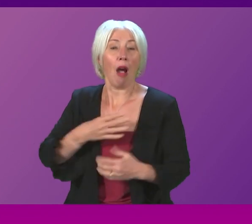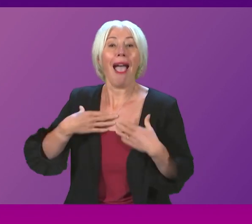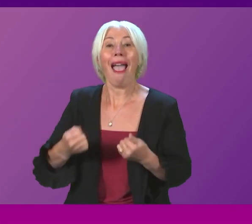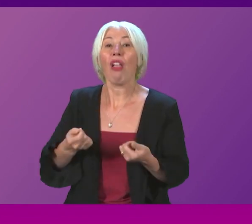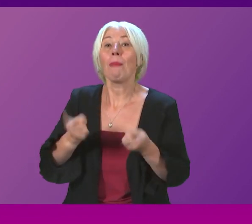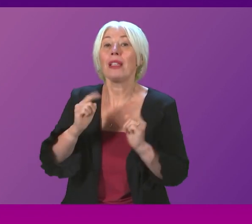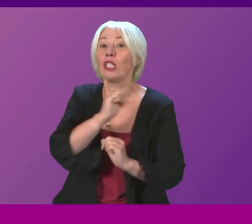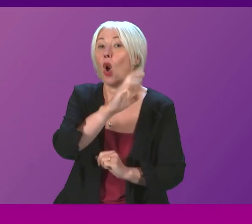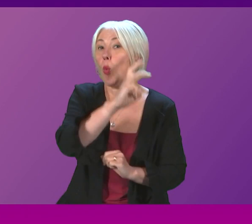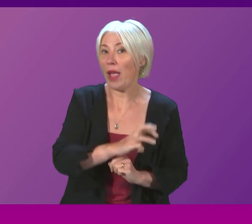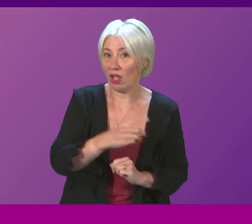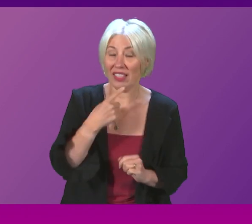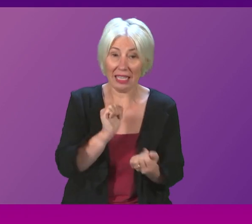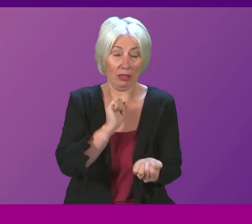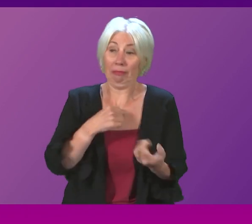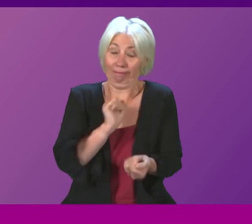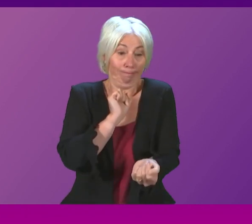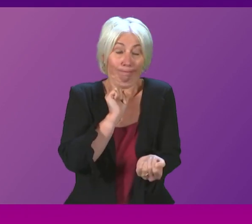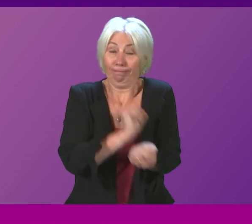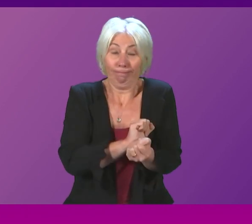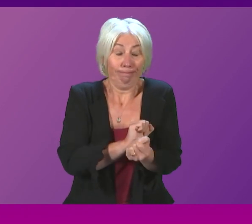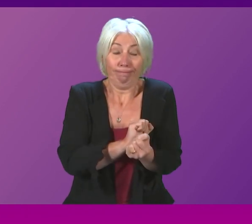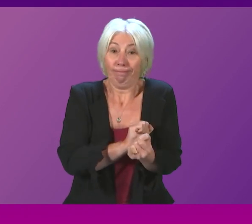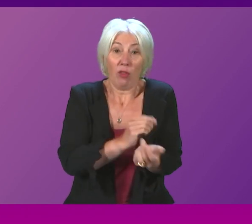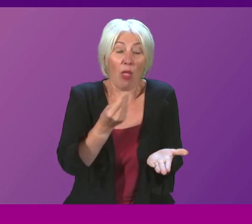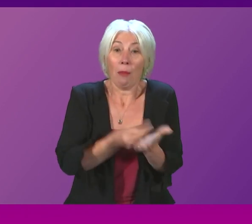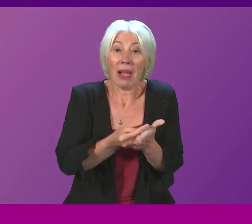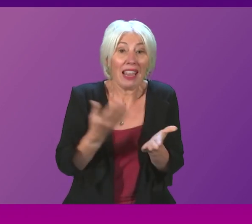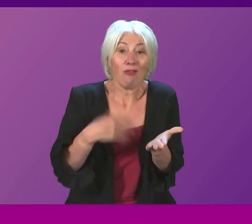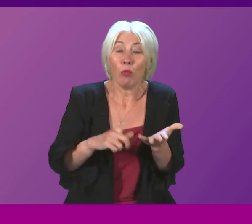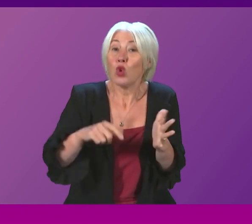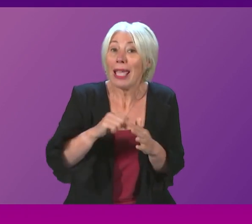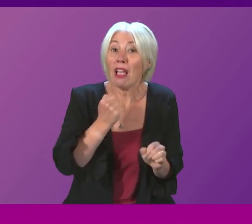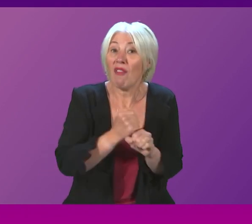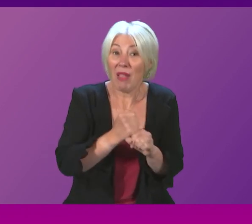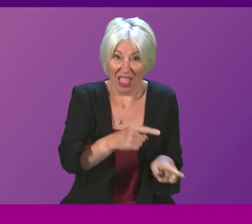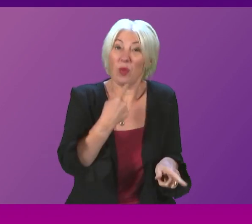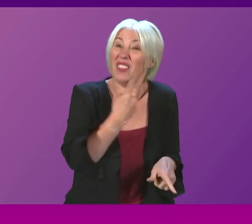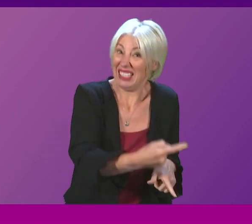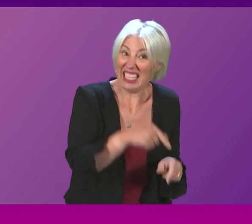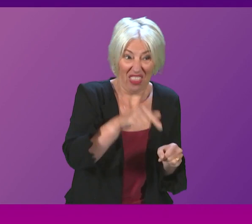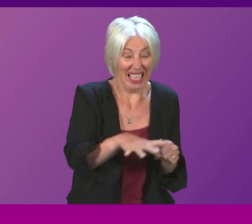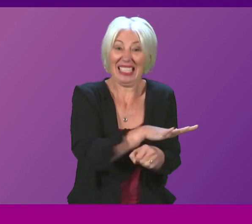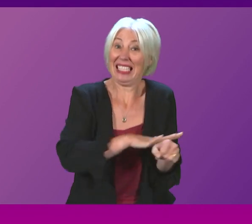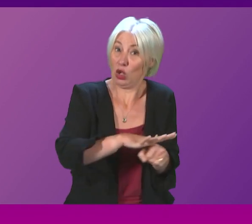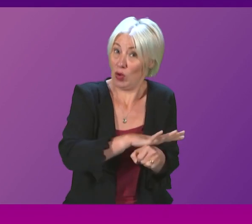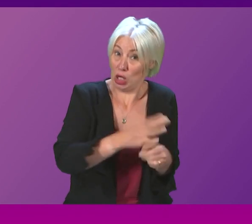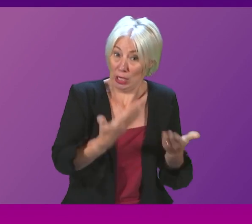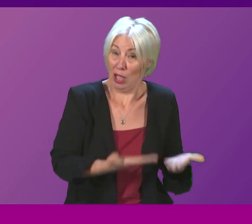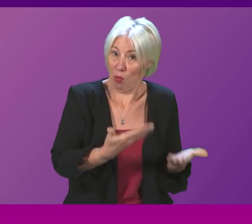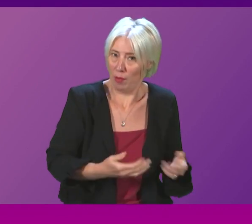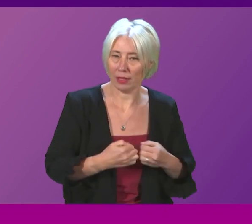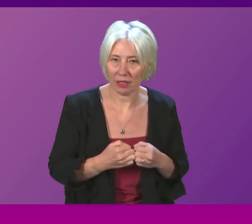“the fact is our hands are tied by the amount of money that we get from the UK Government,